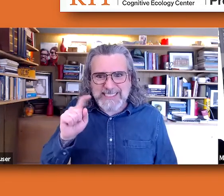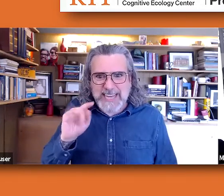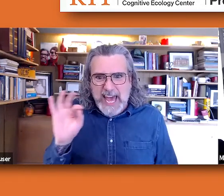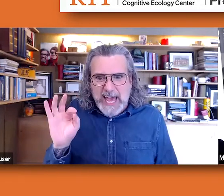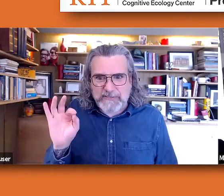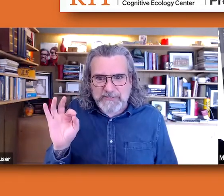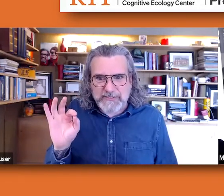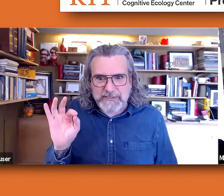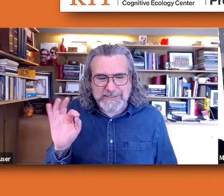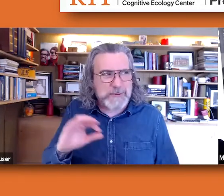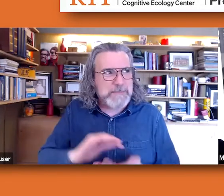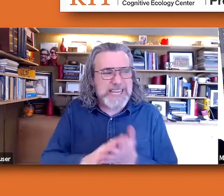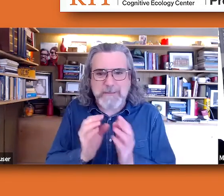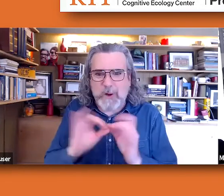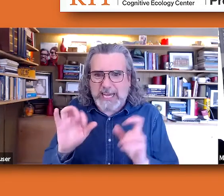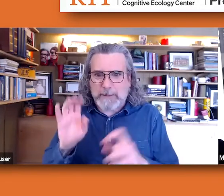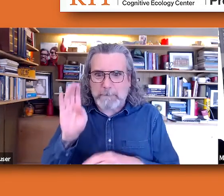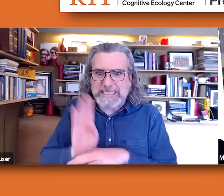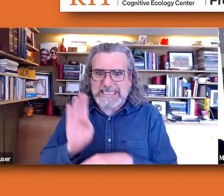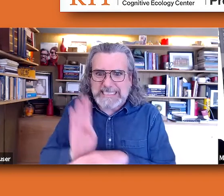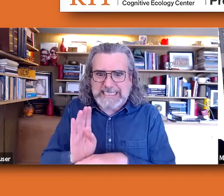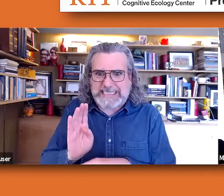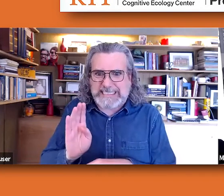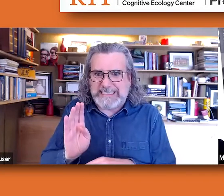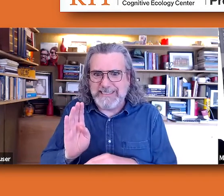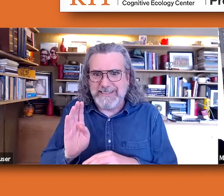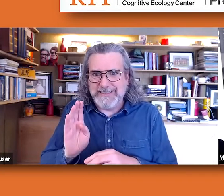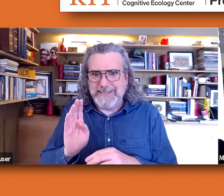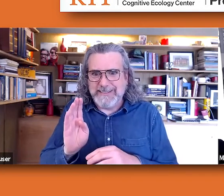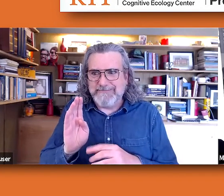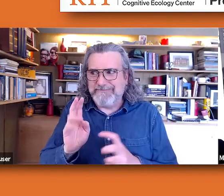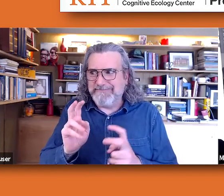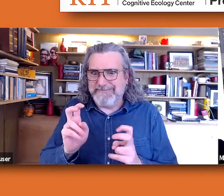about maintaining my status as a PI.